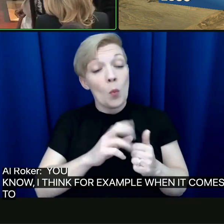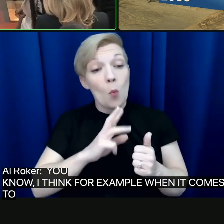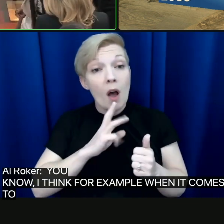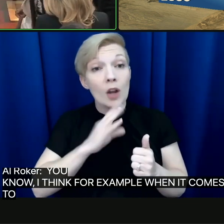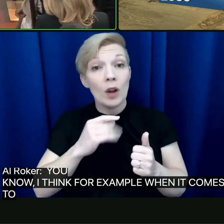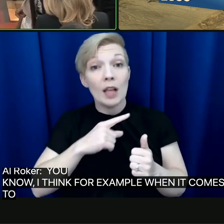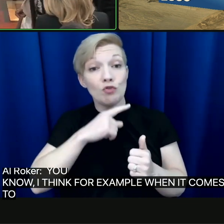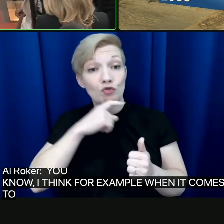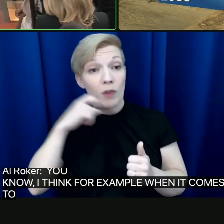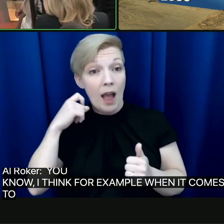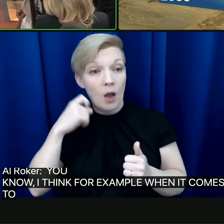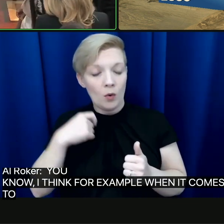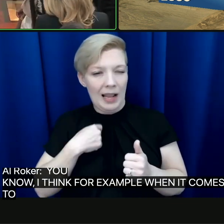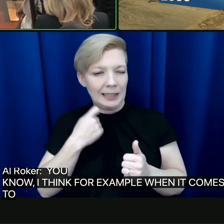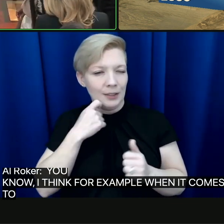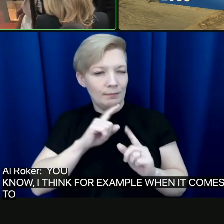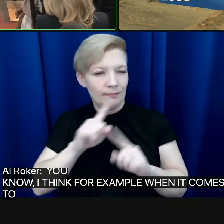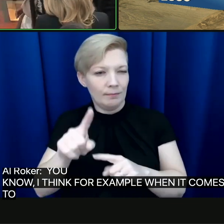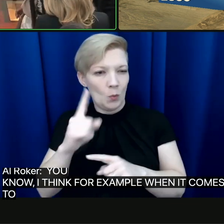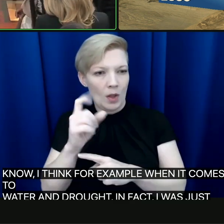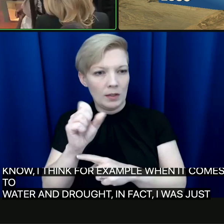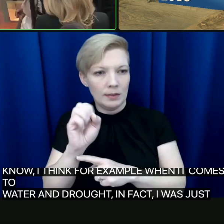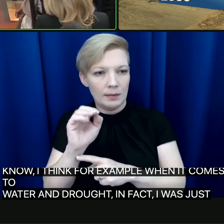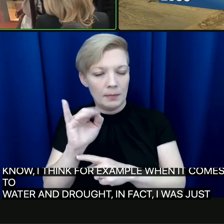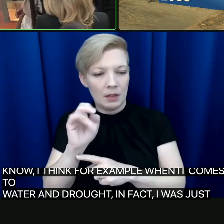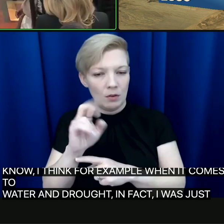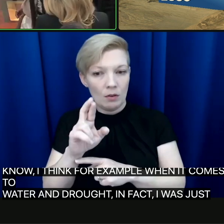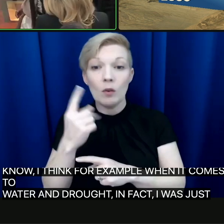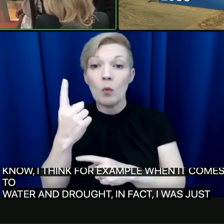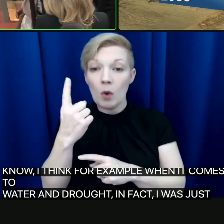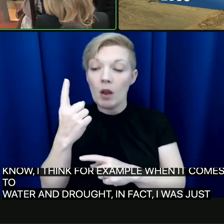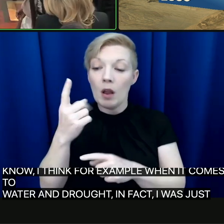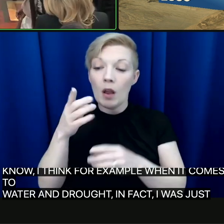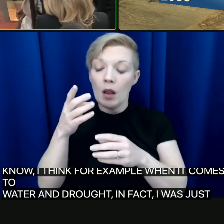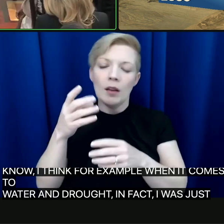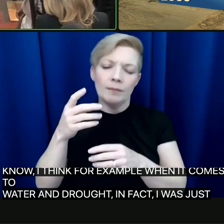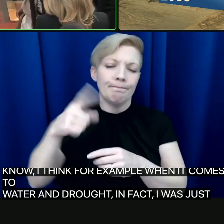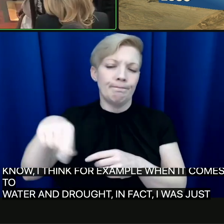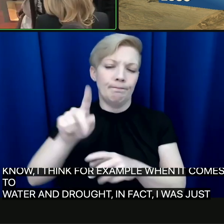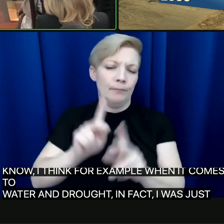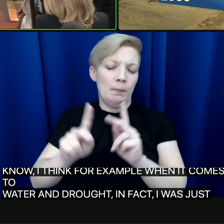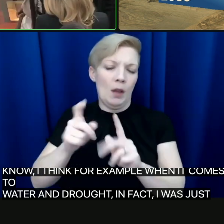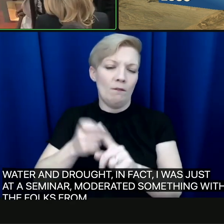a moderated something with the folks from Water.org and Amazon,